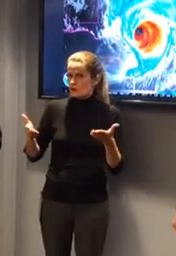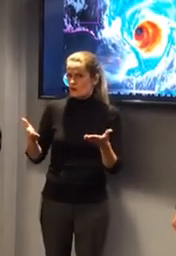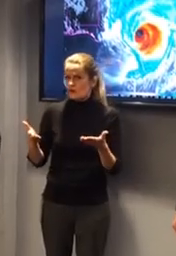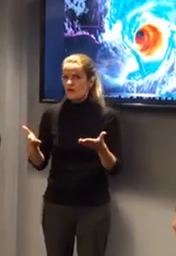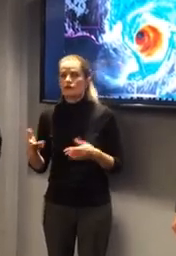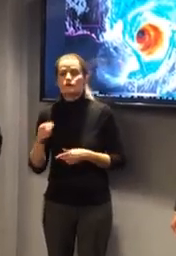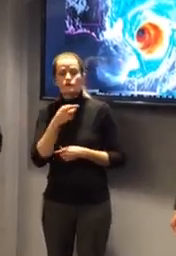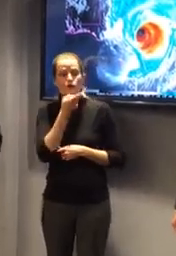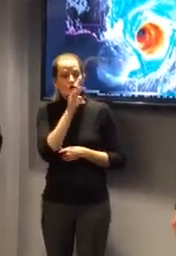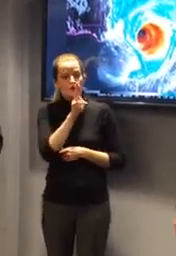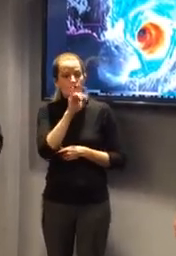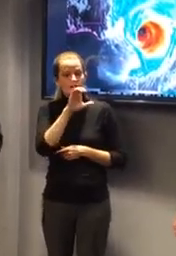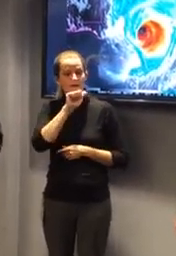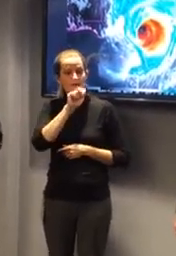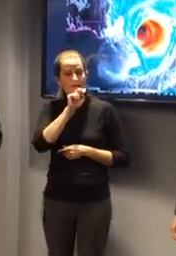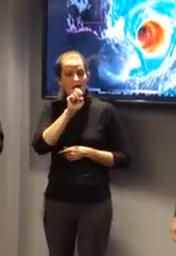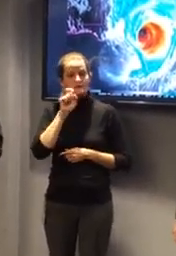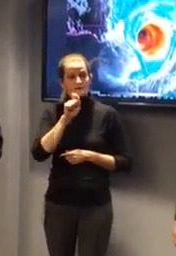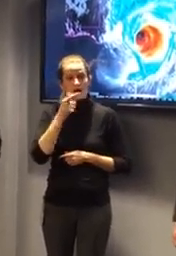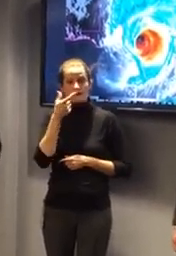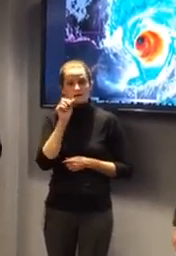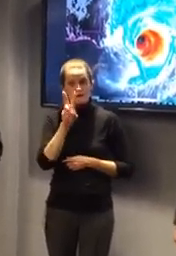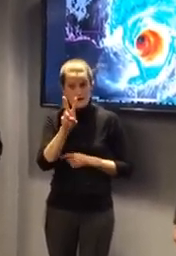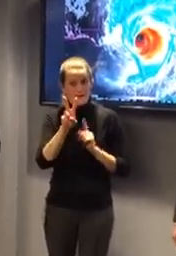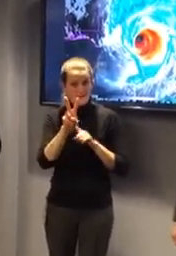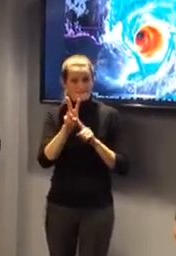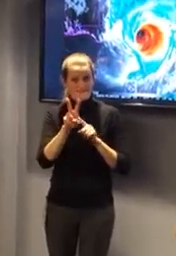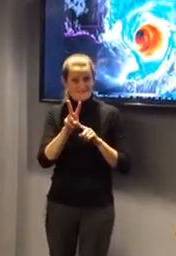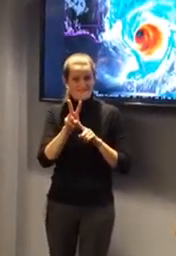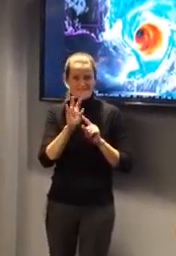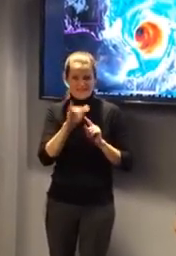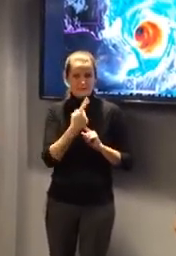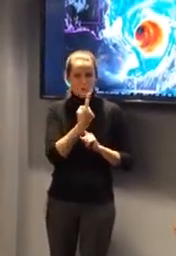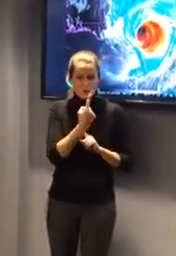We would encourage everyone to download that from the iTunes store and the Google Play store.